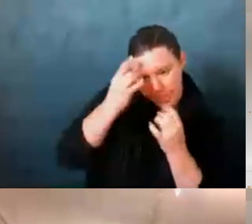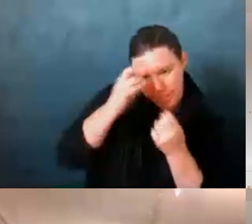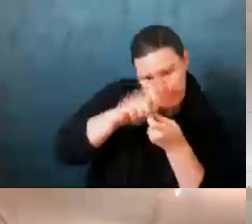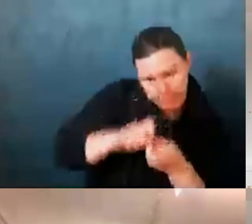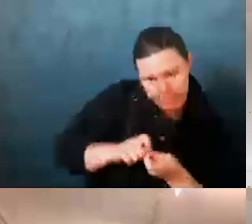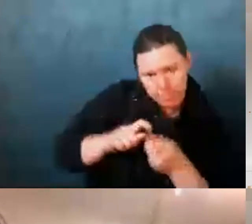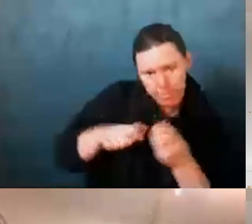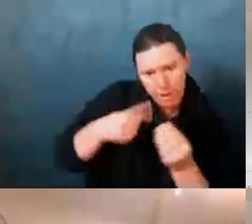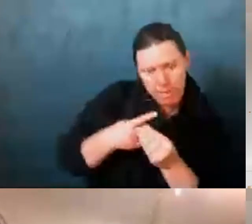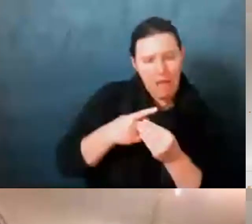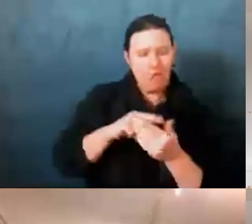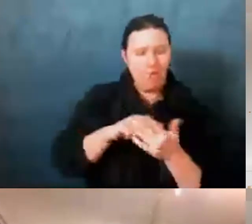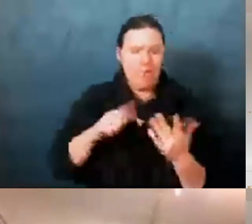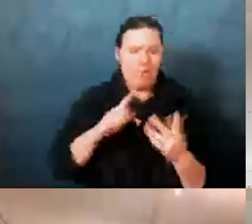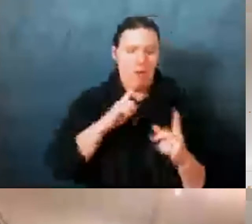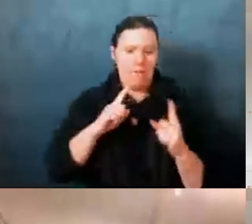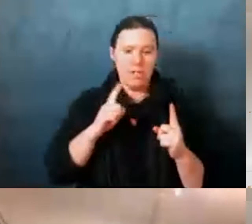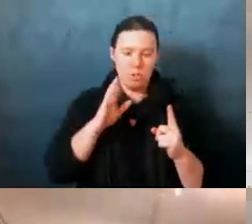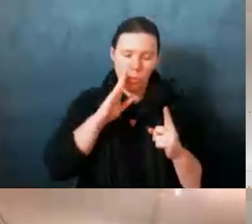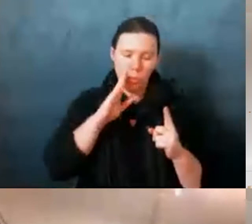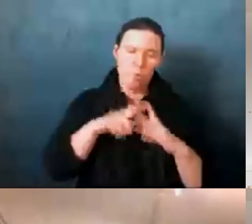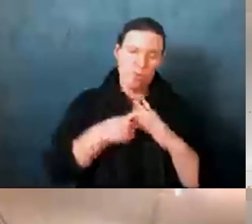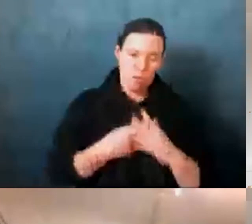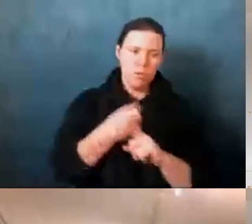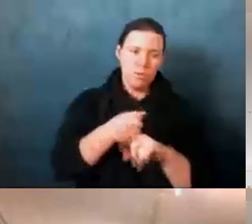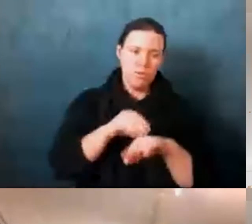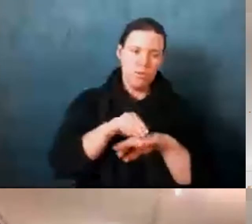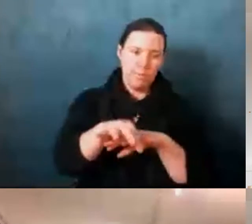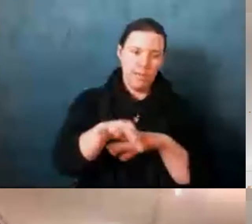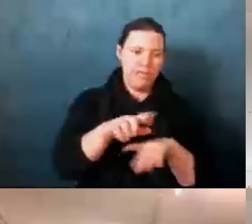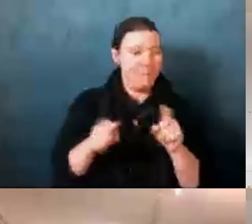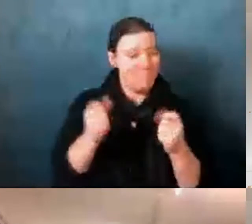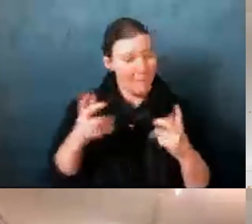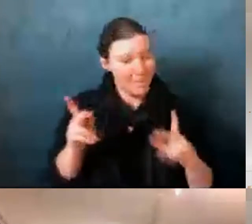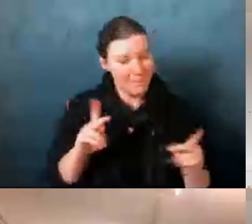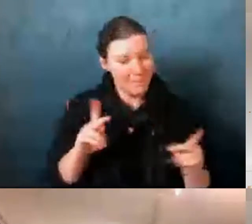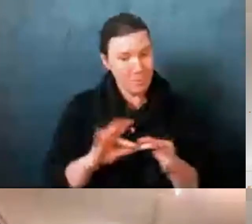But as someone started saying, that there are lives at stake here,